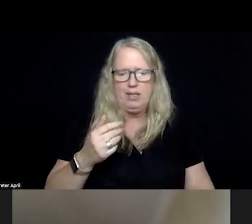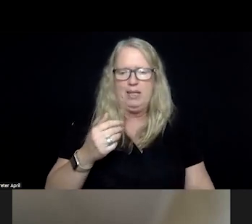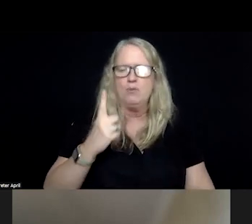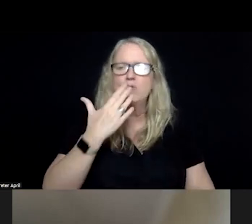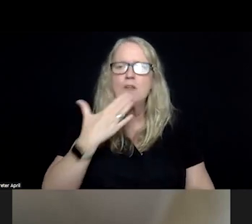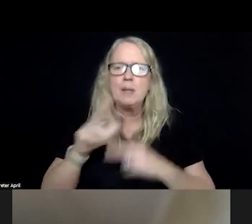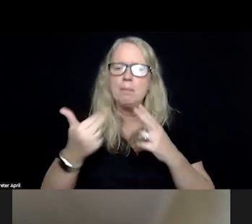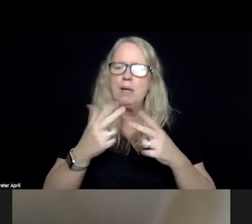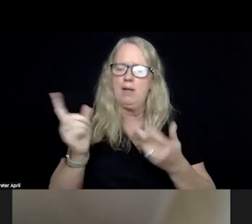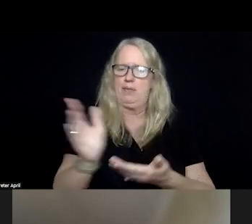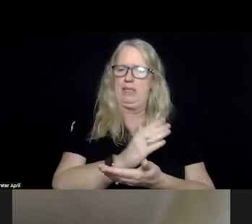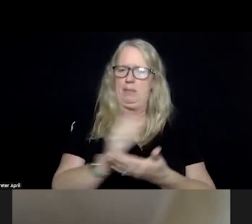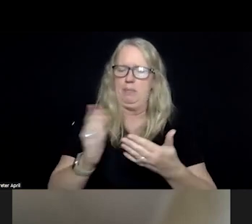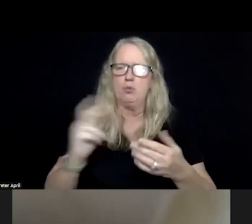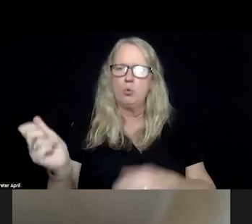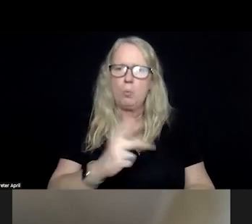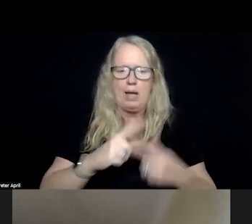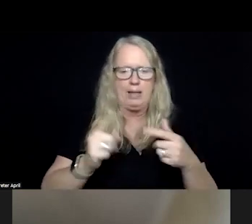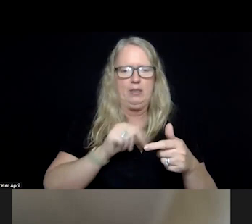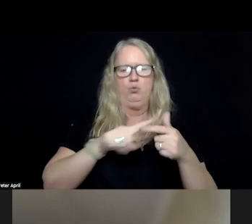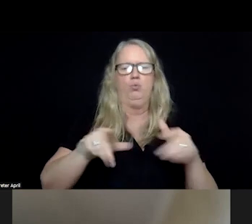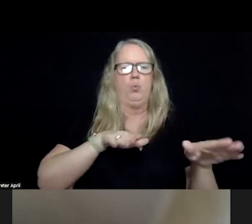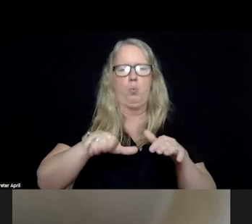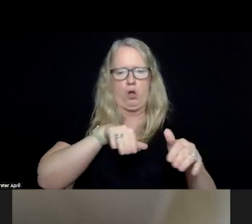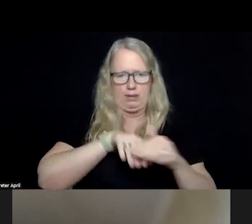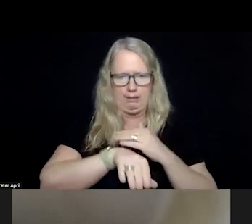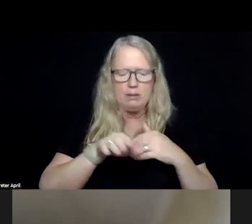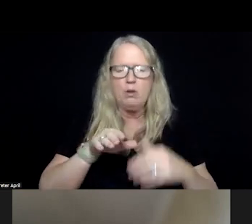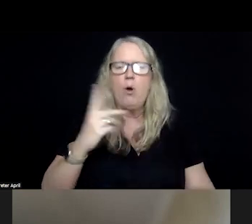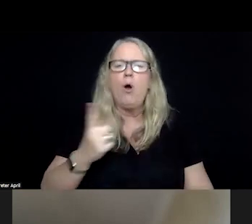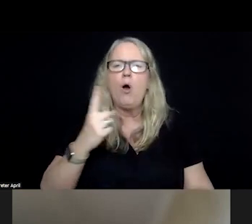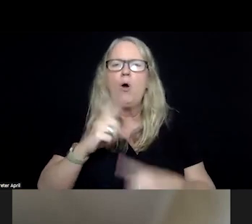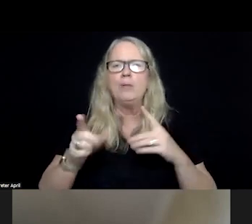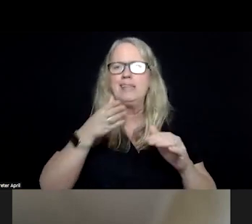CONTINUUM IS THEY CAN GO BACK TO THE AFTER CARE SERVICES.